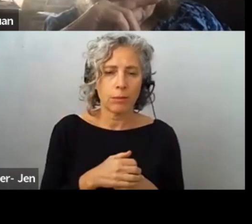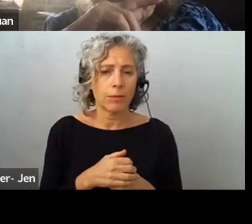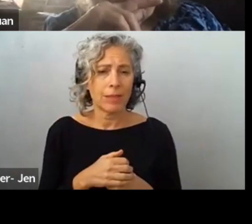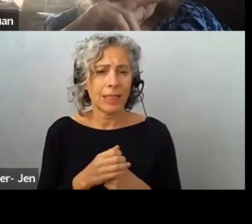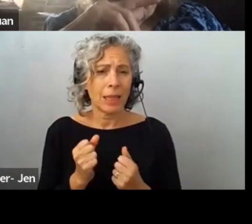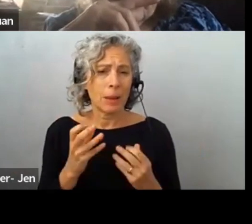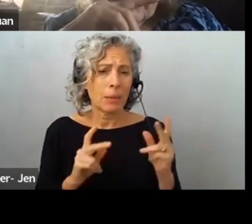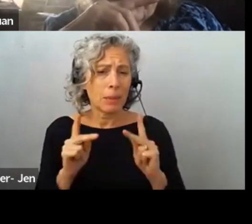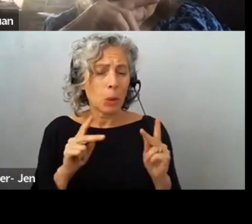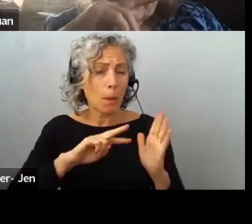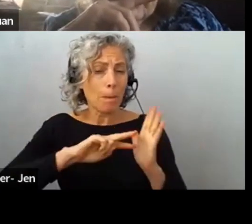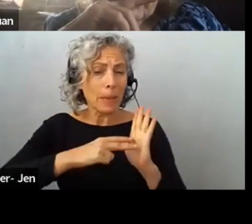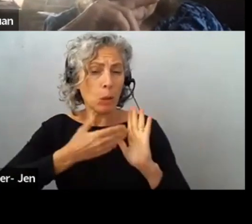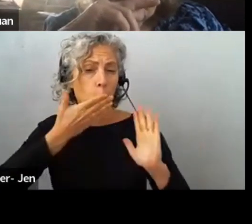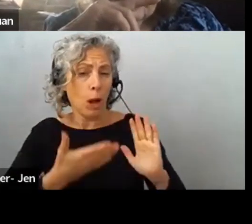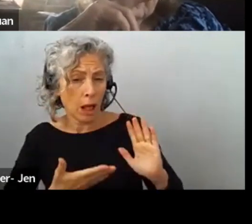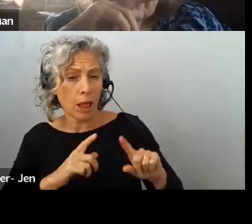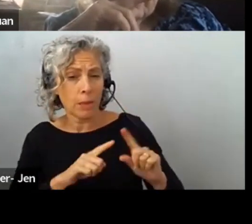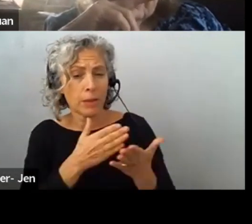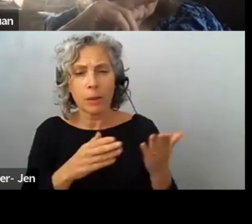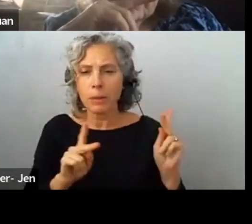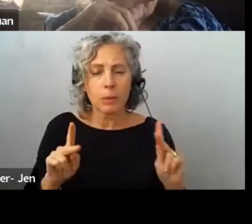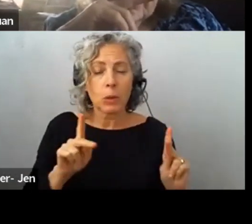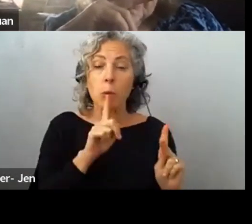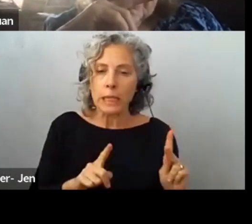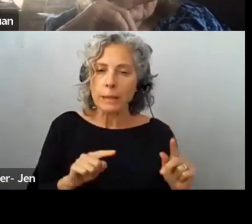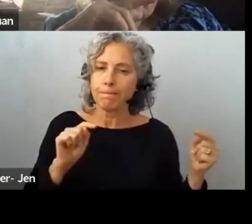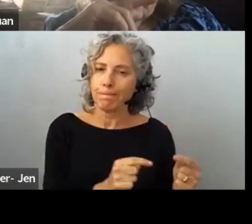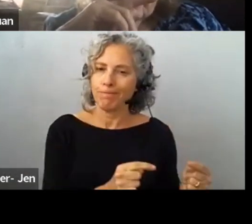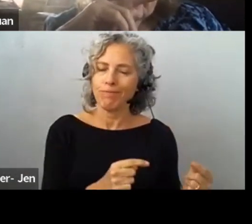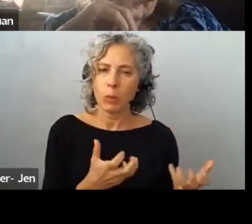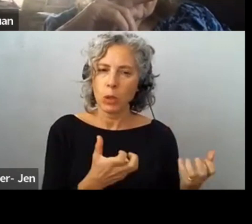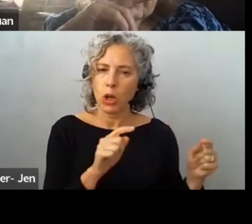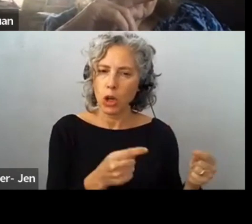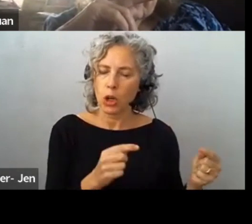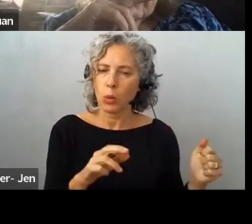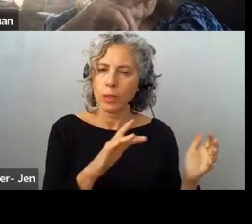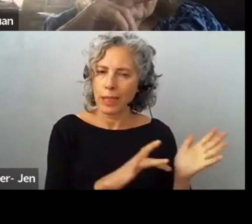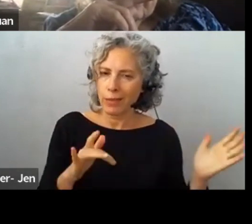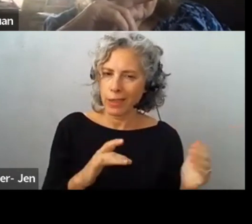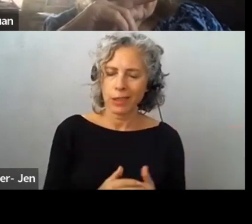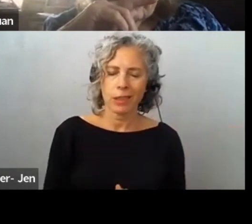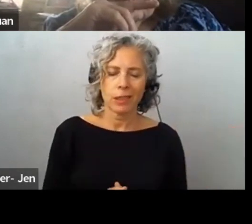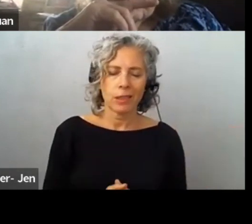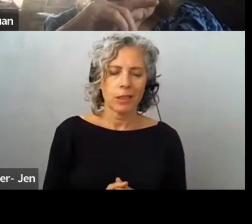you know, there are going to be some people who don't. And I think that and I think that there's also this idea that if